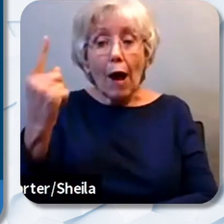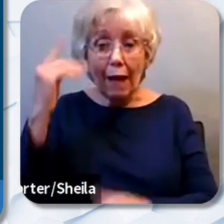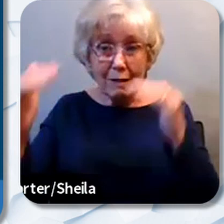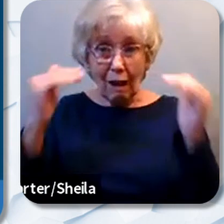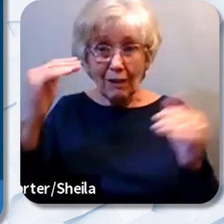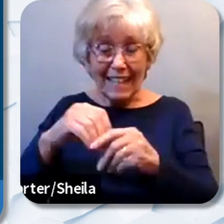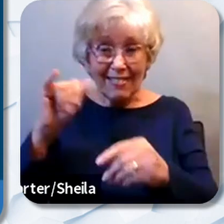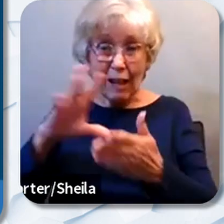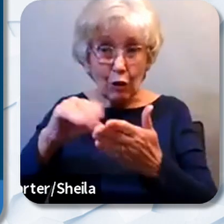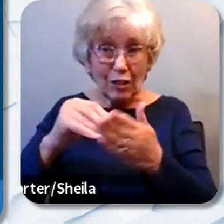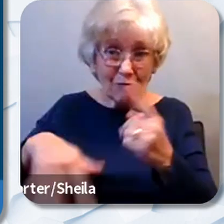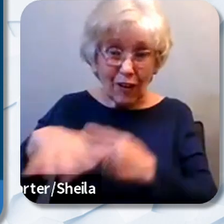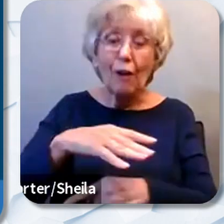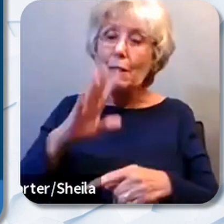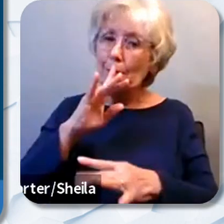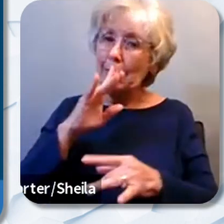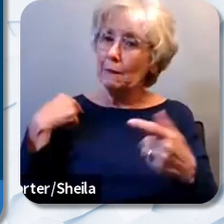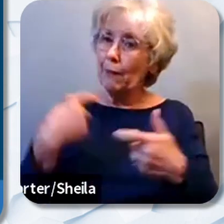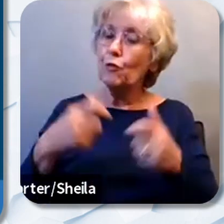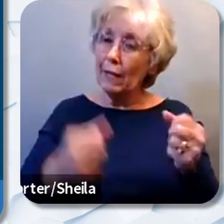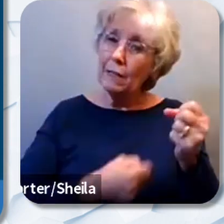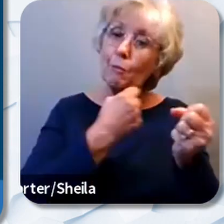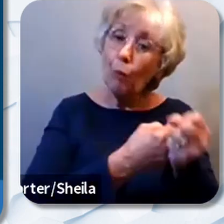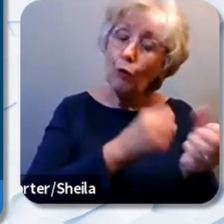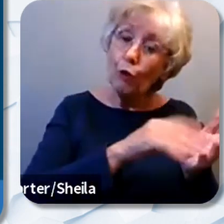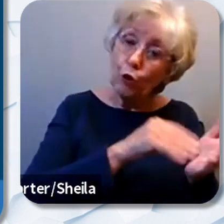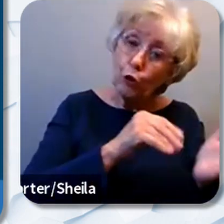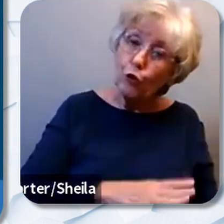that way they can help support the learners and the families that's another thing that we've been.